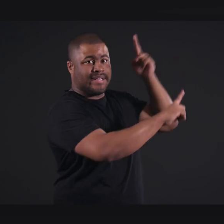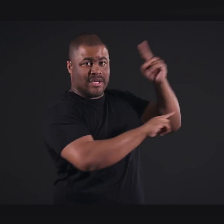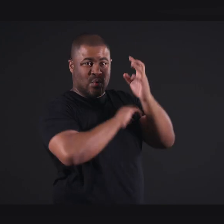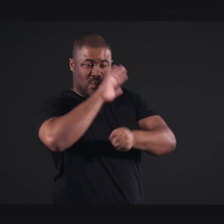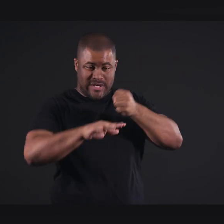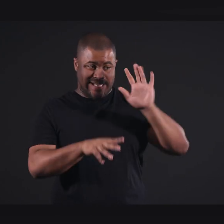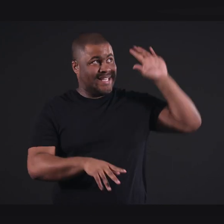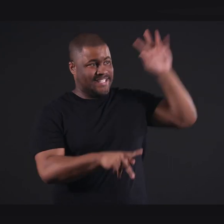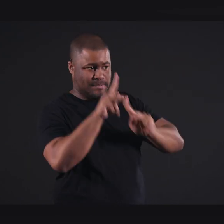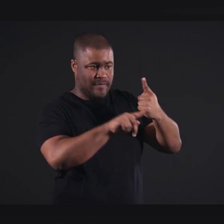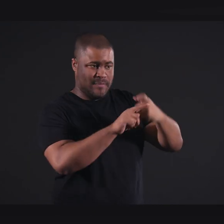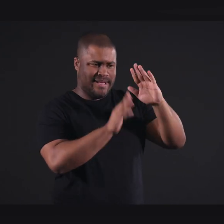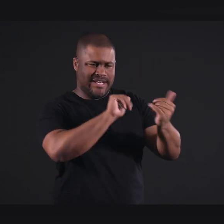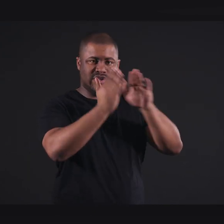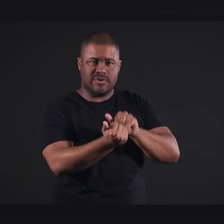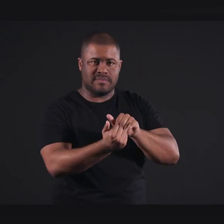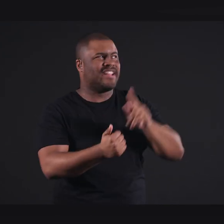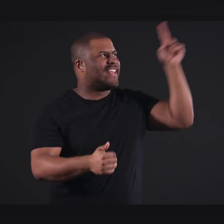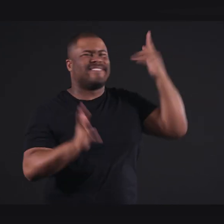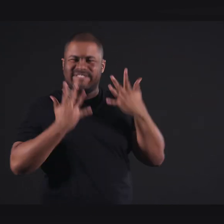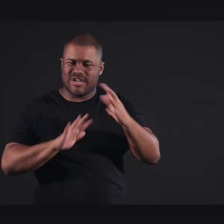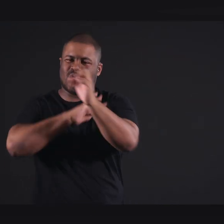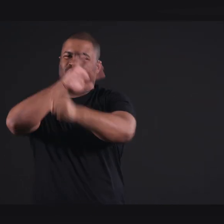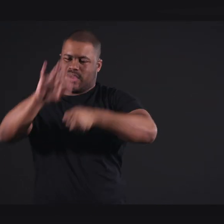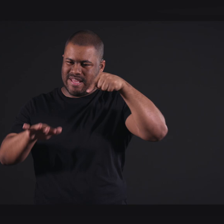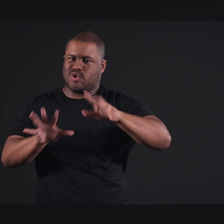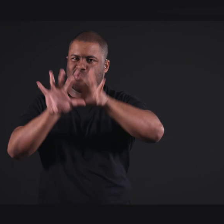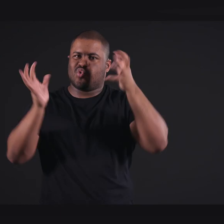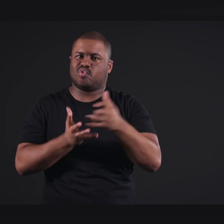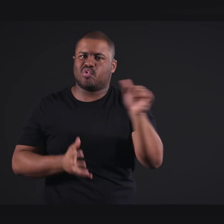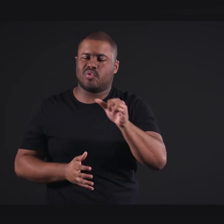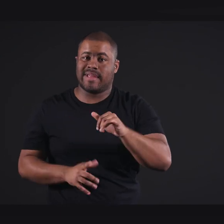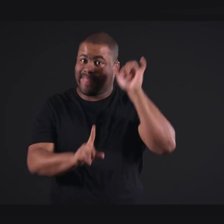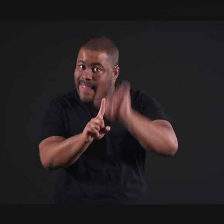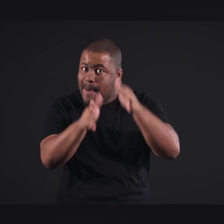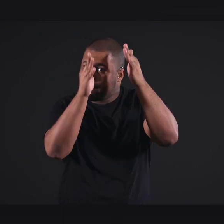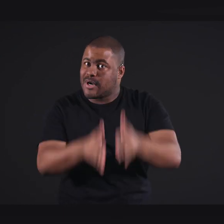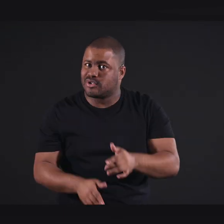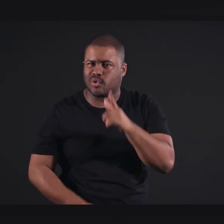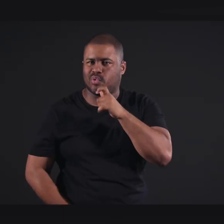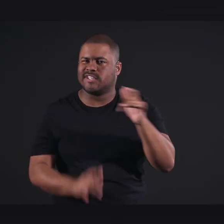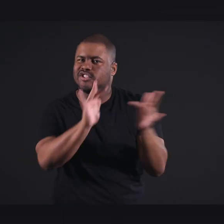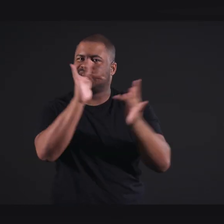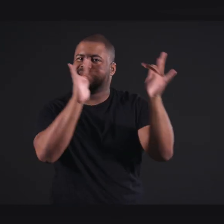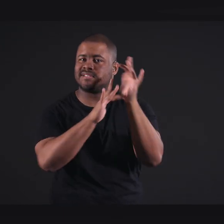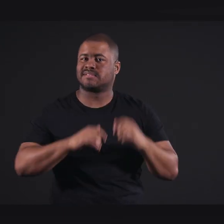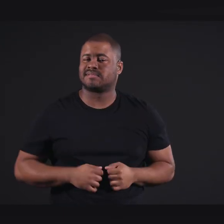his people from Egypt, rescued all nations in the person of Jesus.